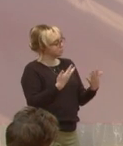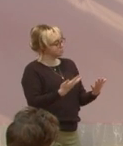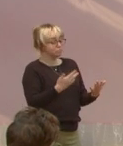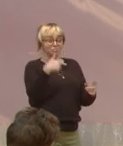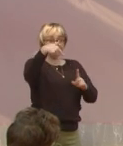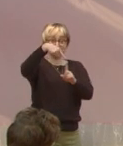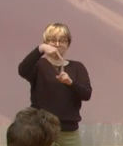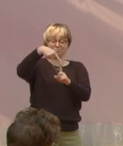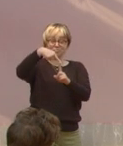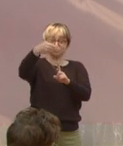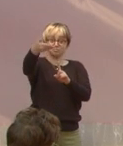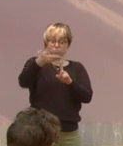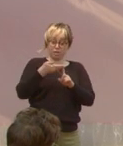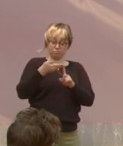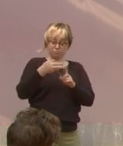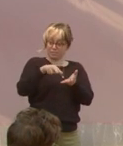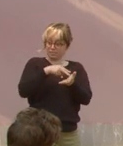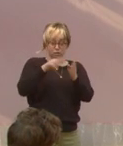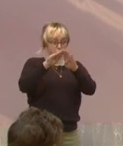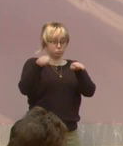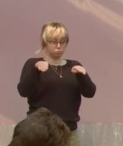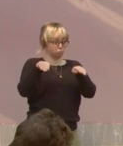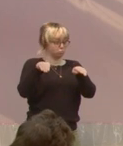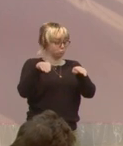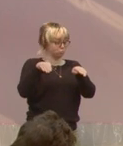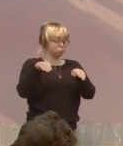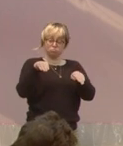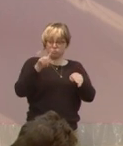point, I think bringing dance experience again, does feel like